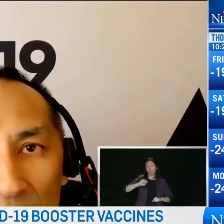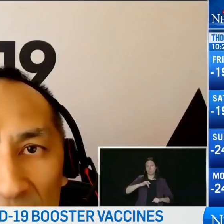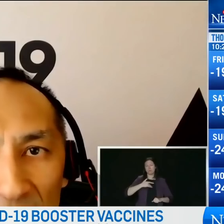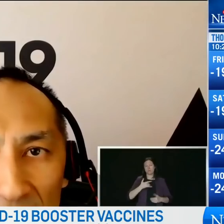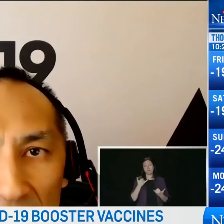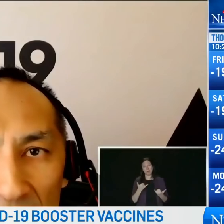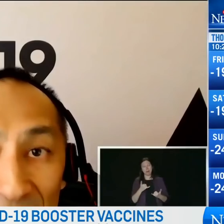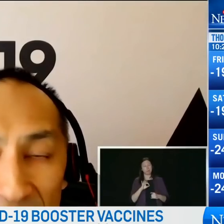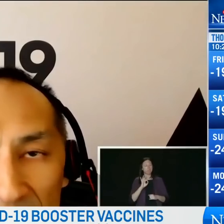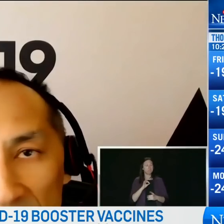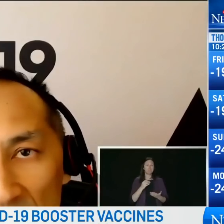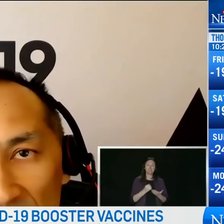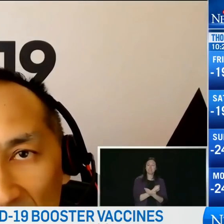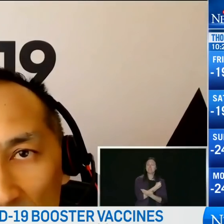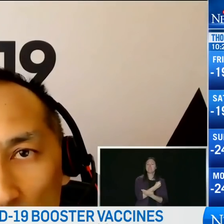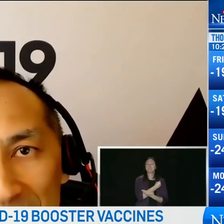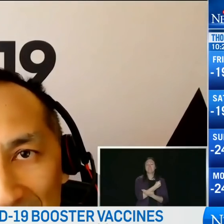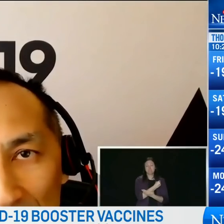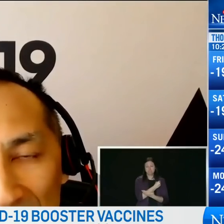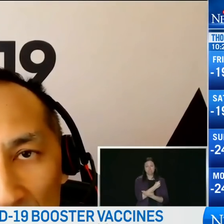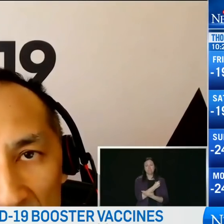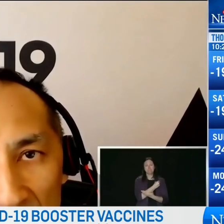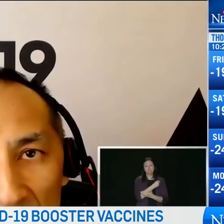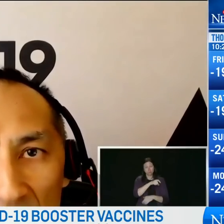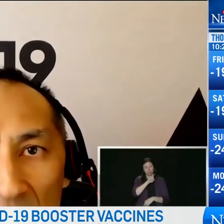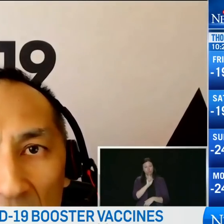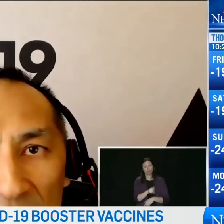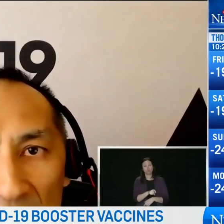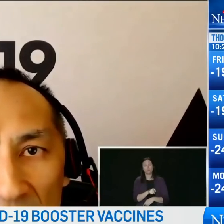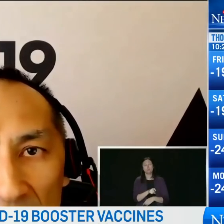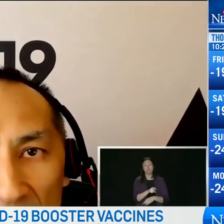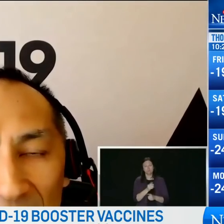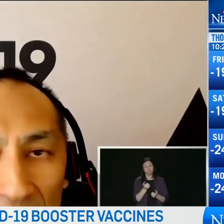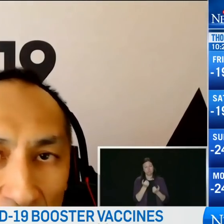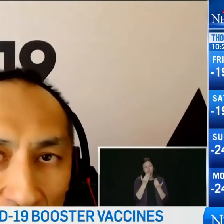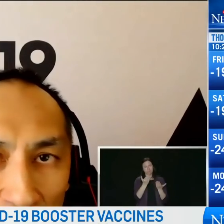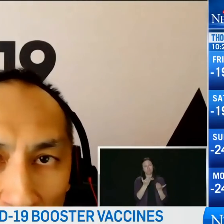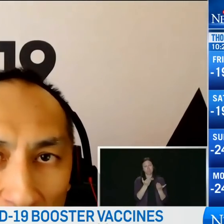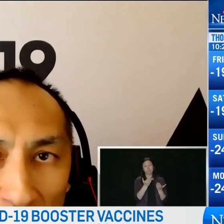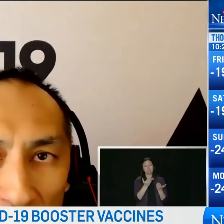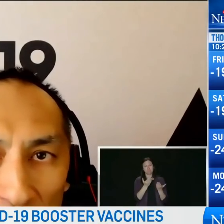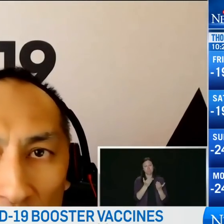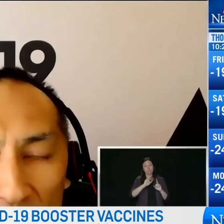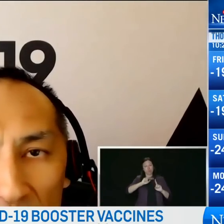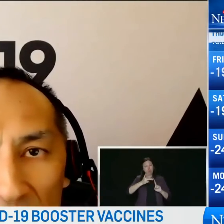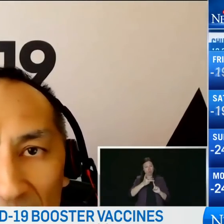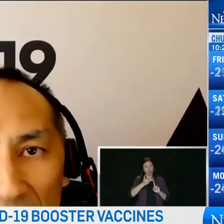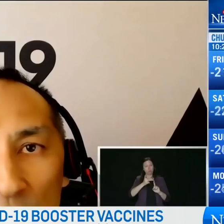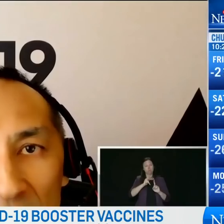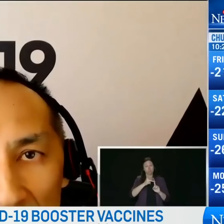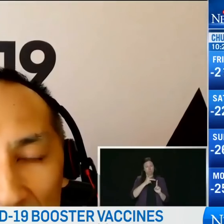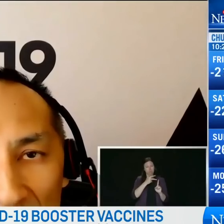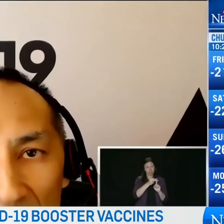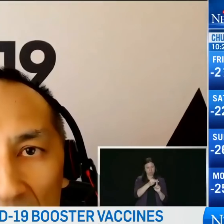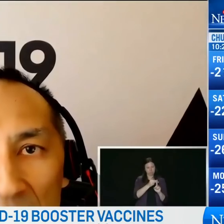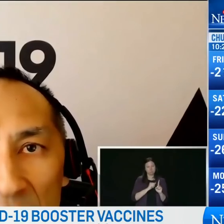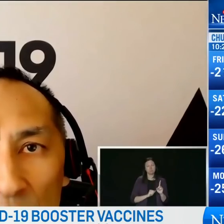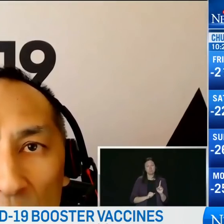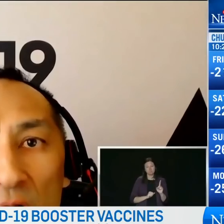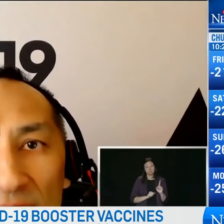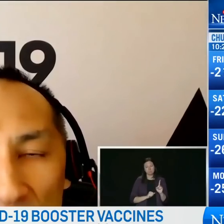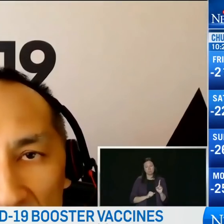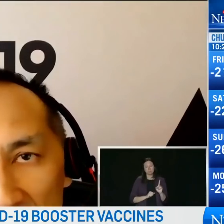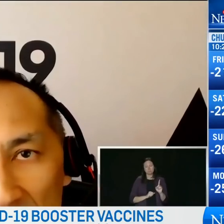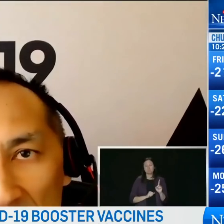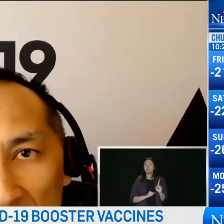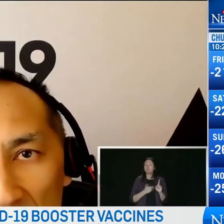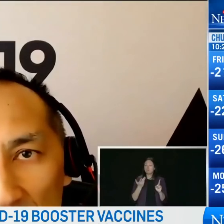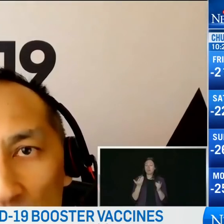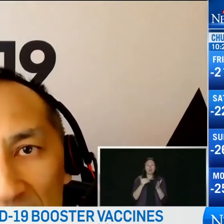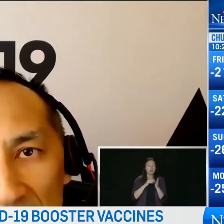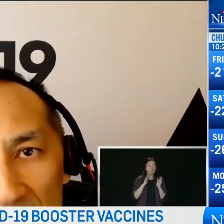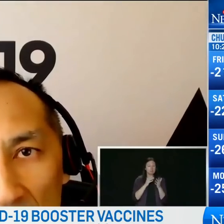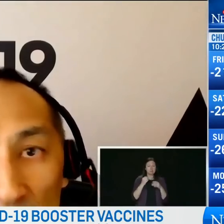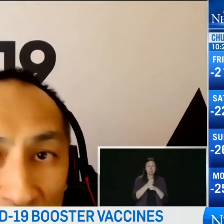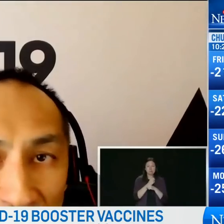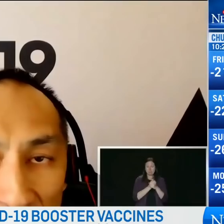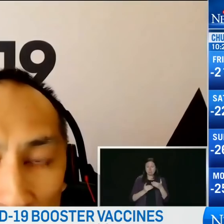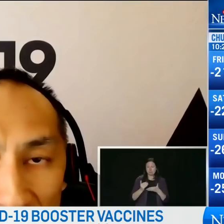BEGINNING TO WANE, SO WE BELIEVE